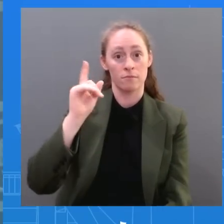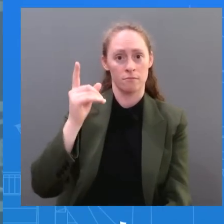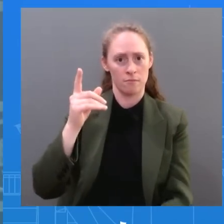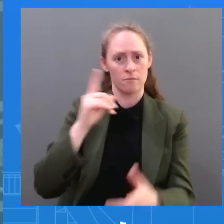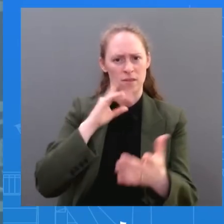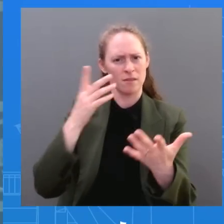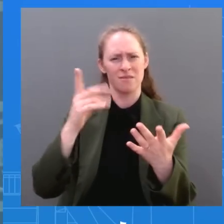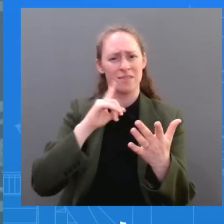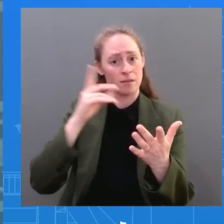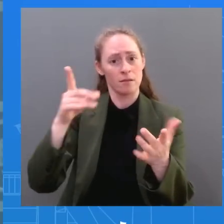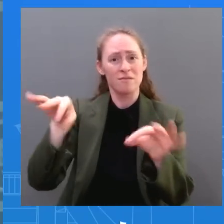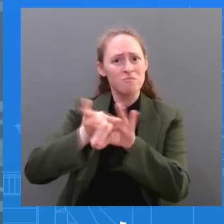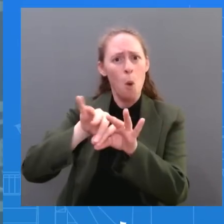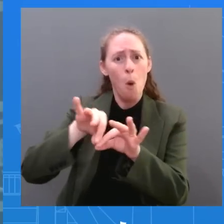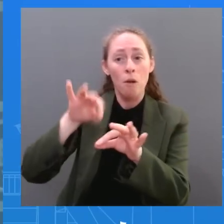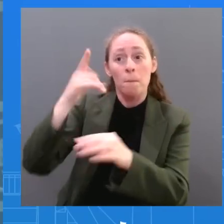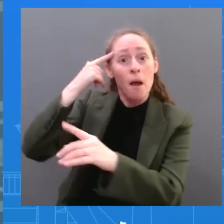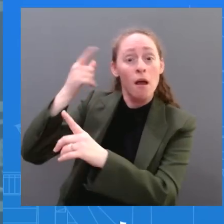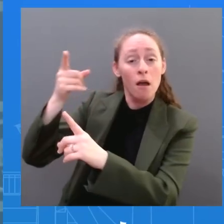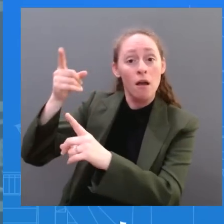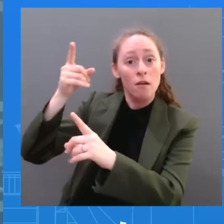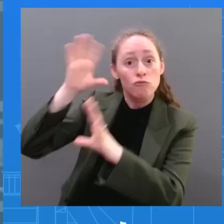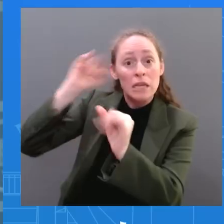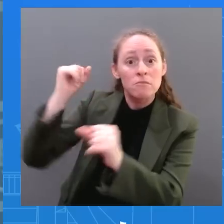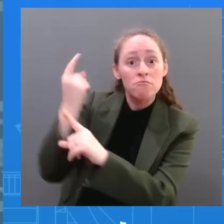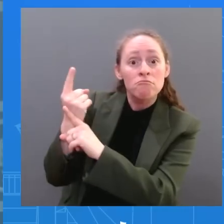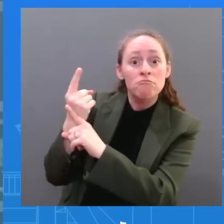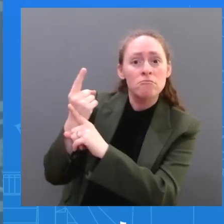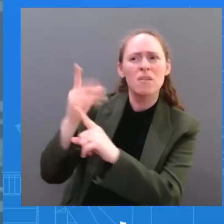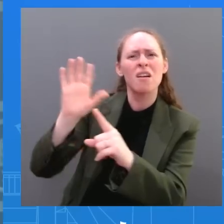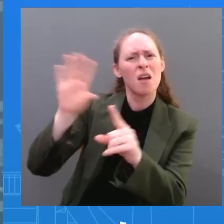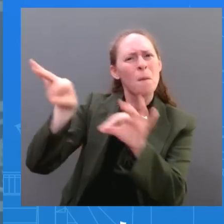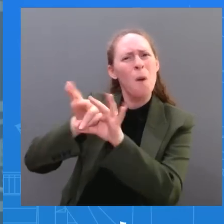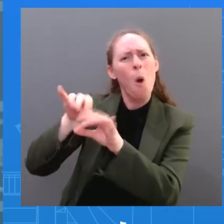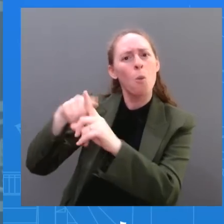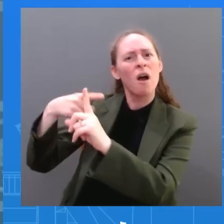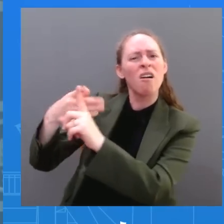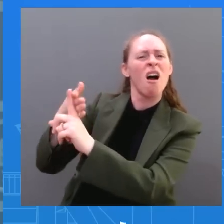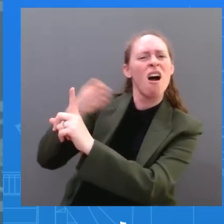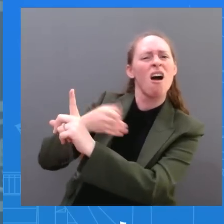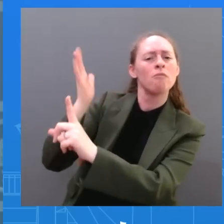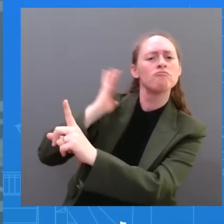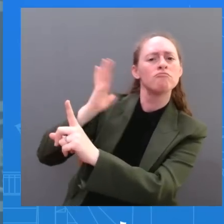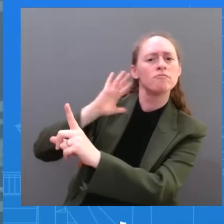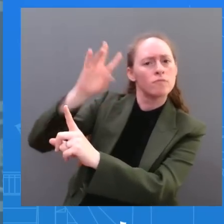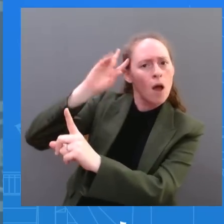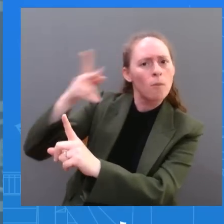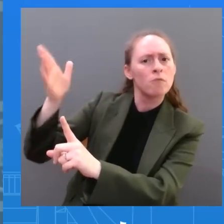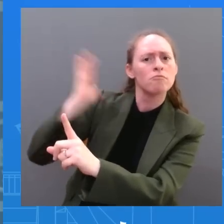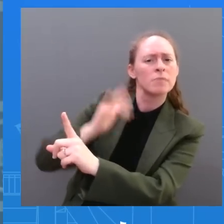So to say that this President has not shown urgency, it's just -- it's just false.